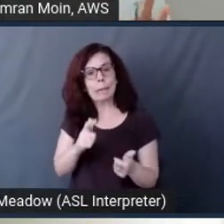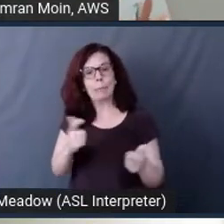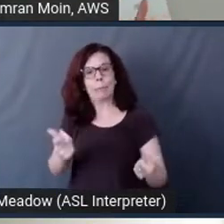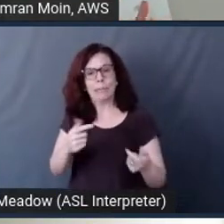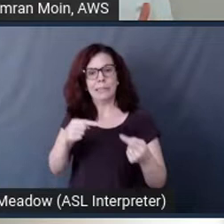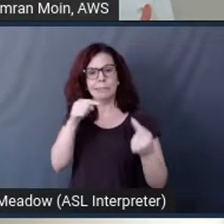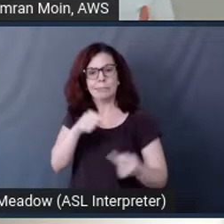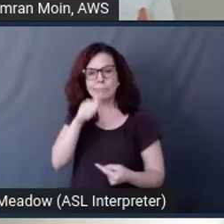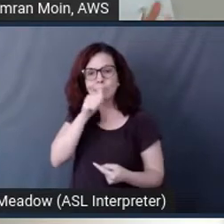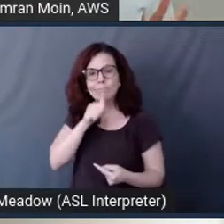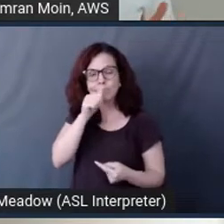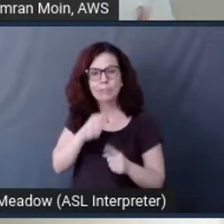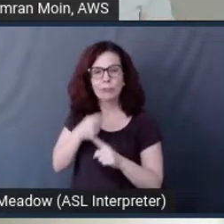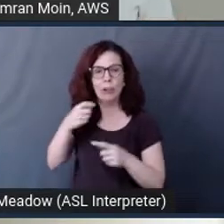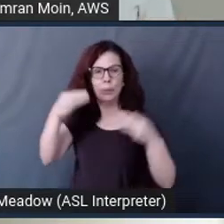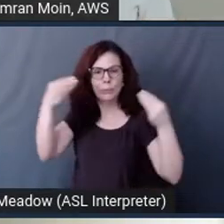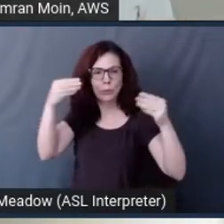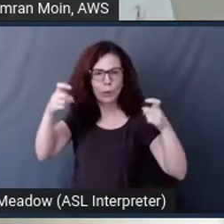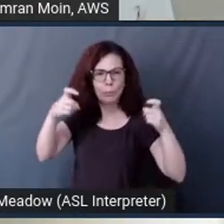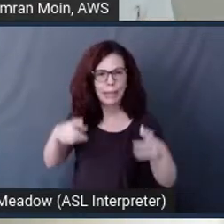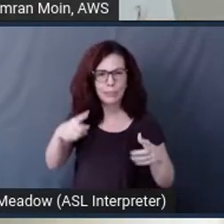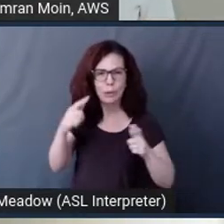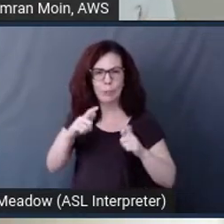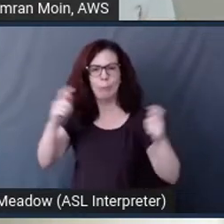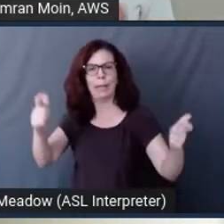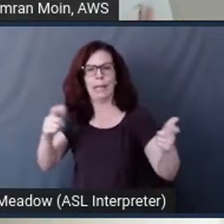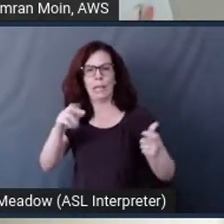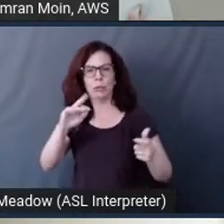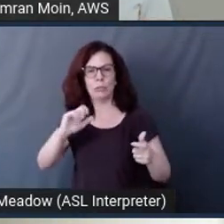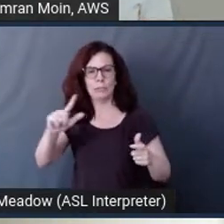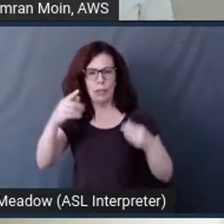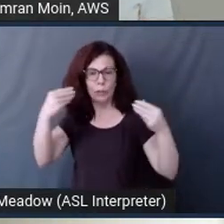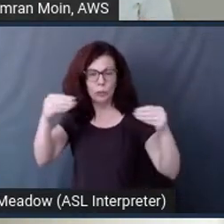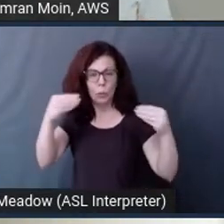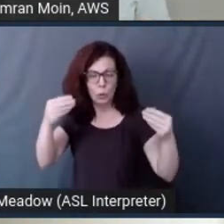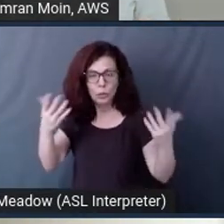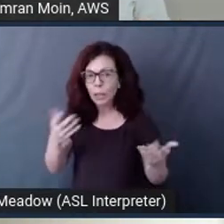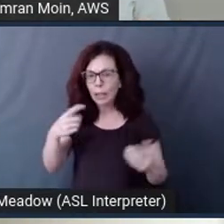from store managers of big retail stores is that they don't know when the inventory